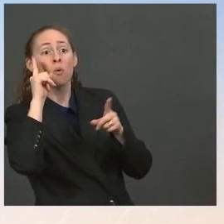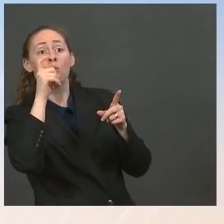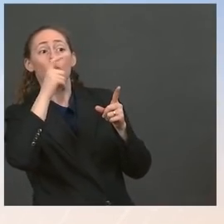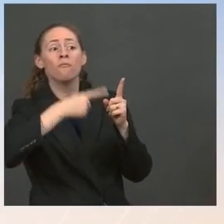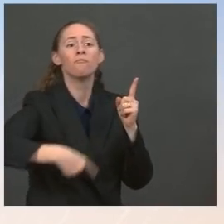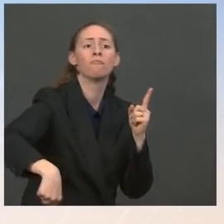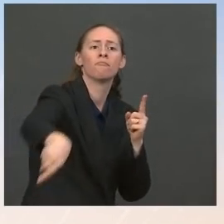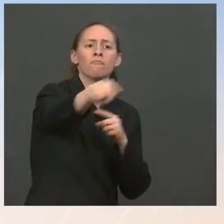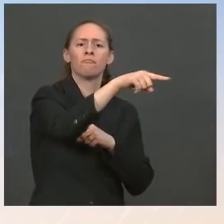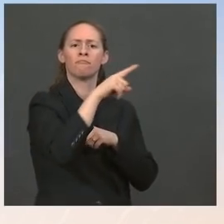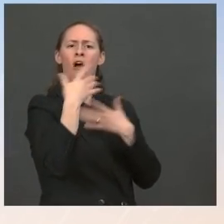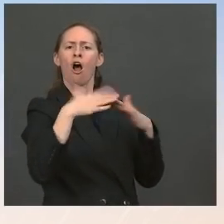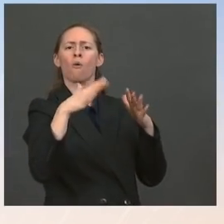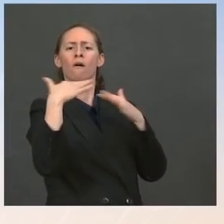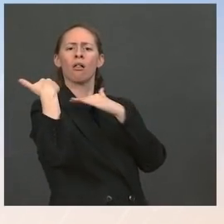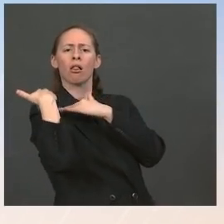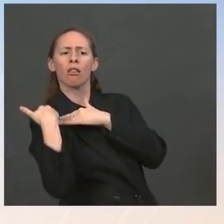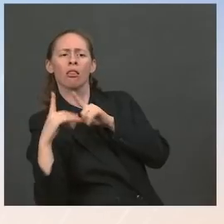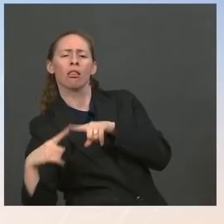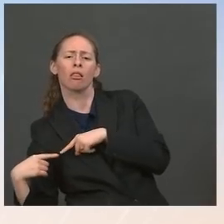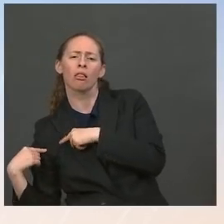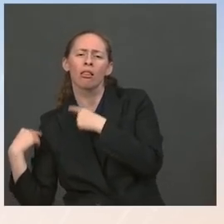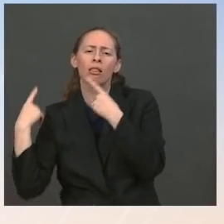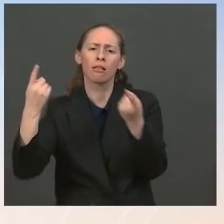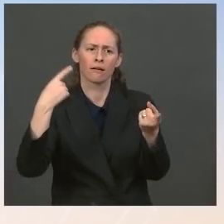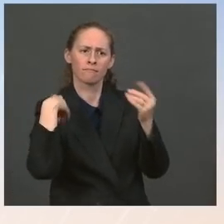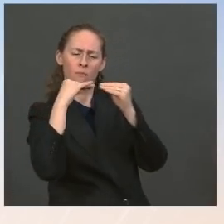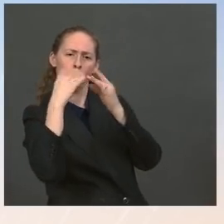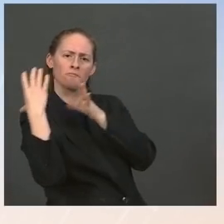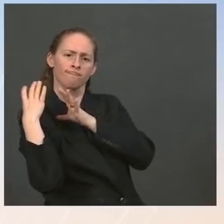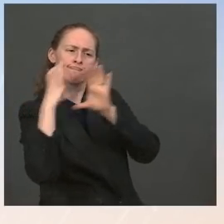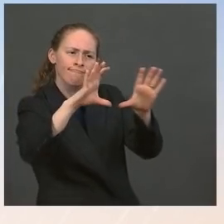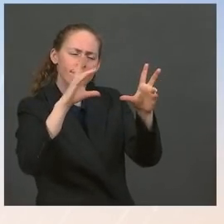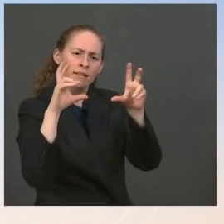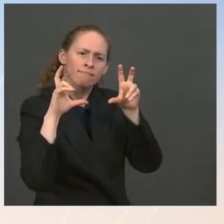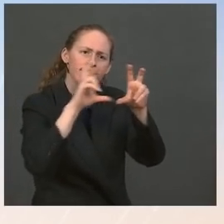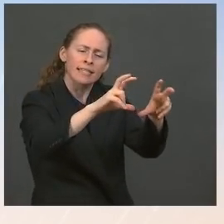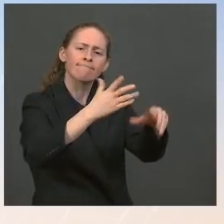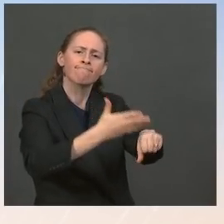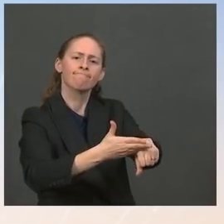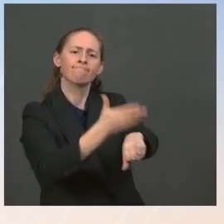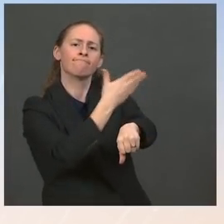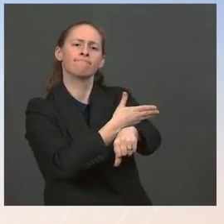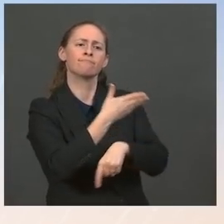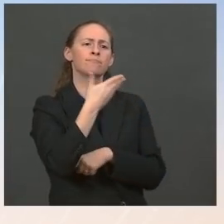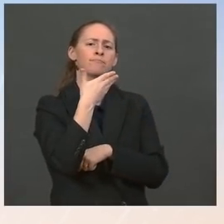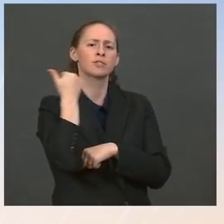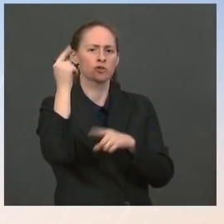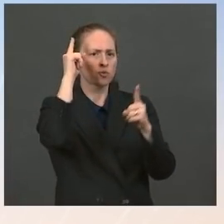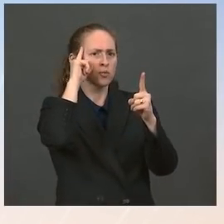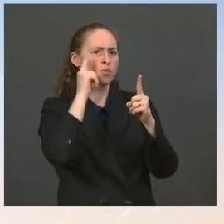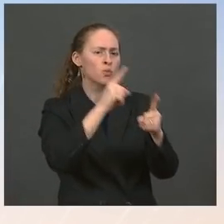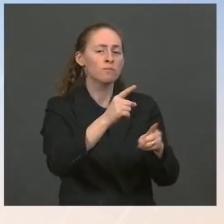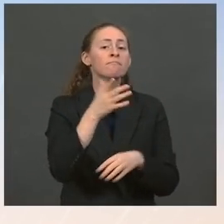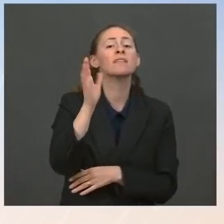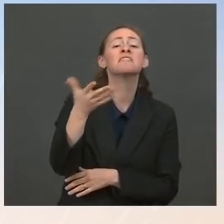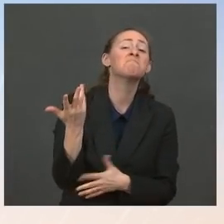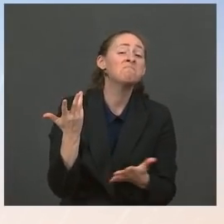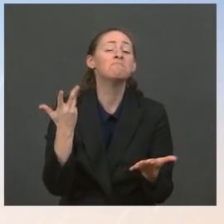and we're working to map out kind of program by program, mode by mode, what would qualify. For example, if we're buying clean buses -- right?